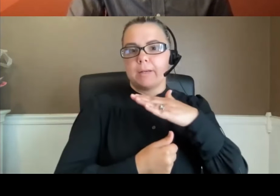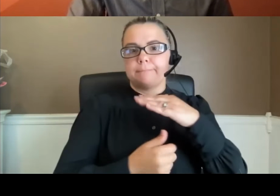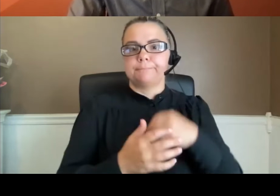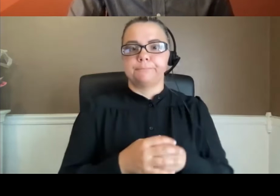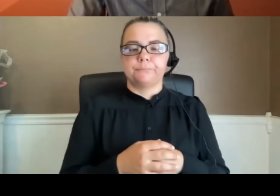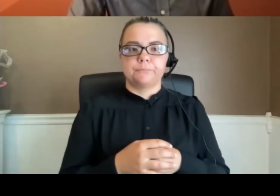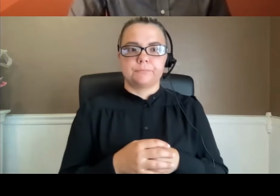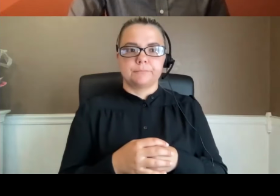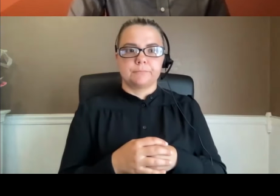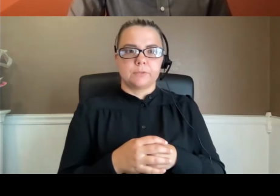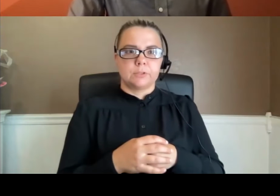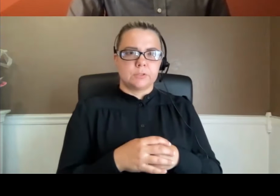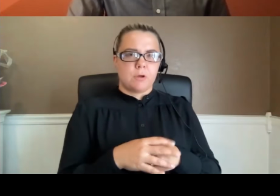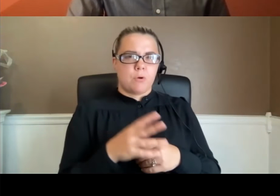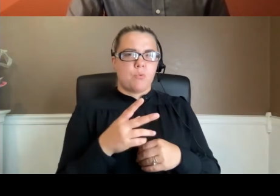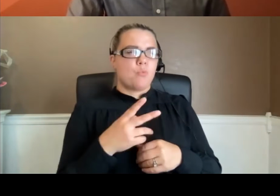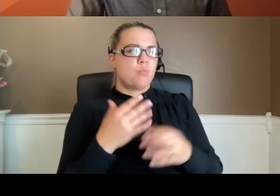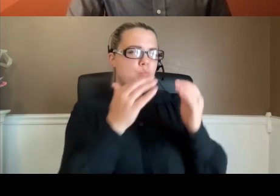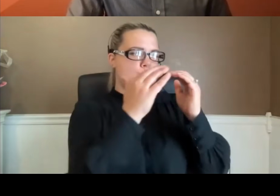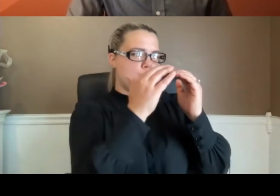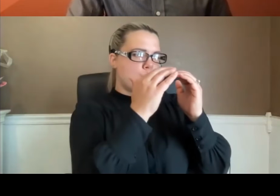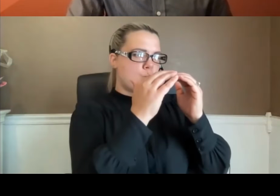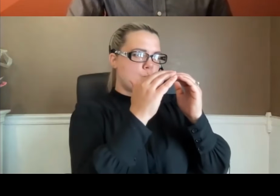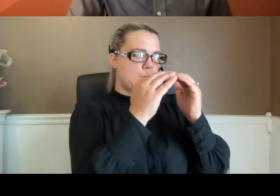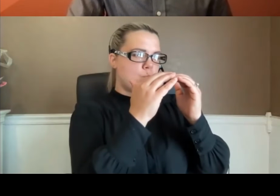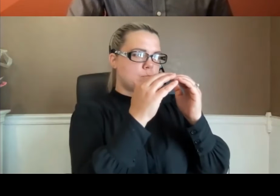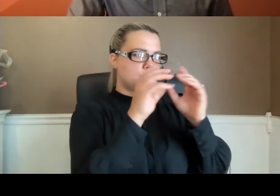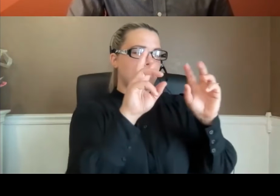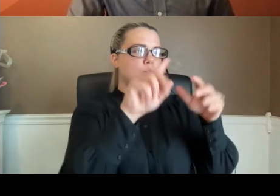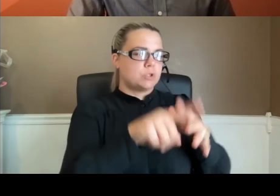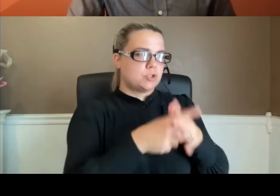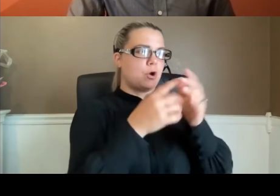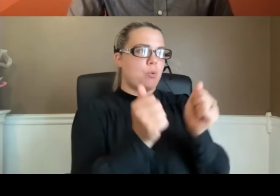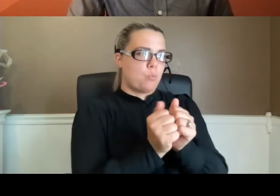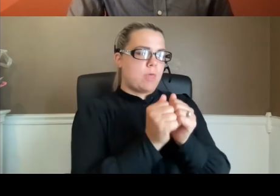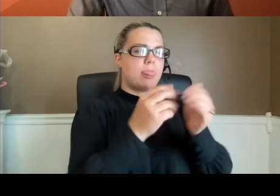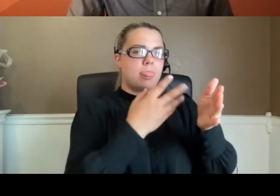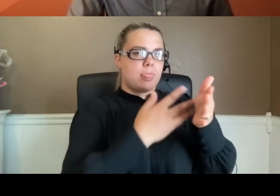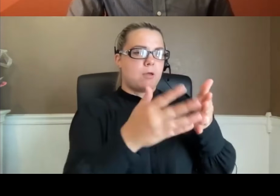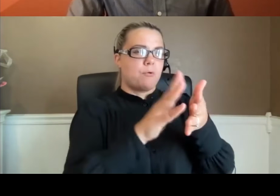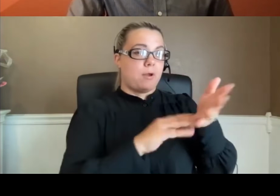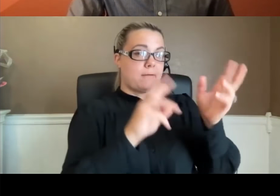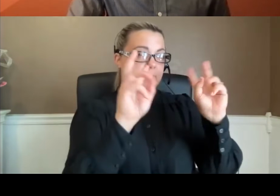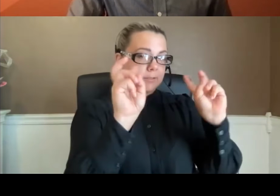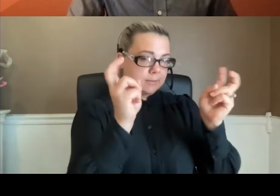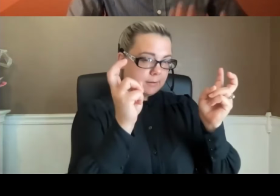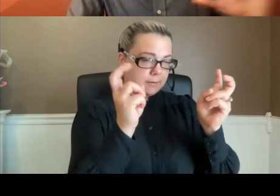of what I just read. Okay, so we start off with the graph title okay just to orient everyone